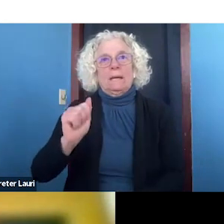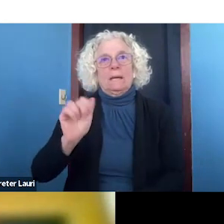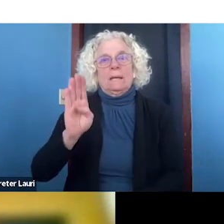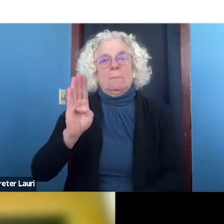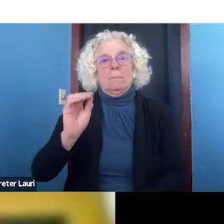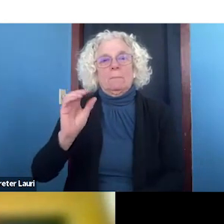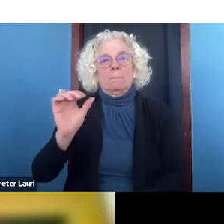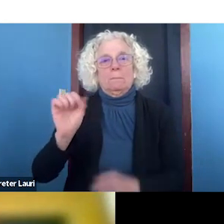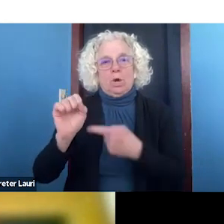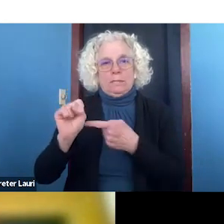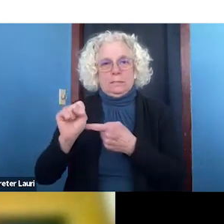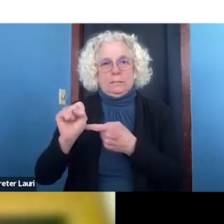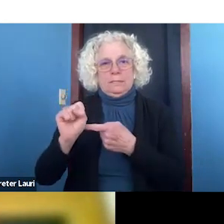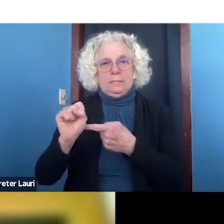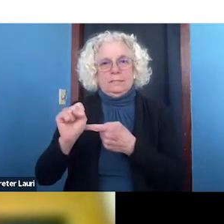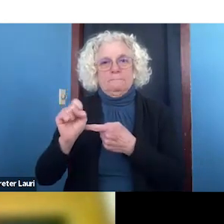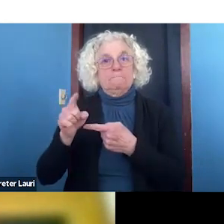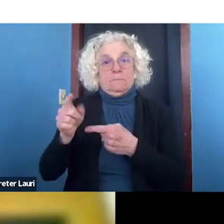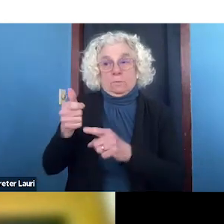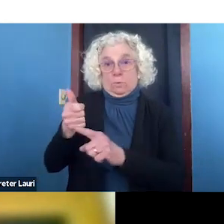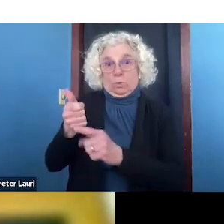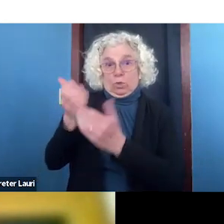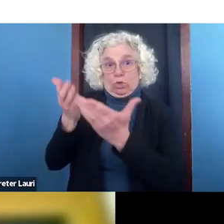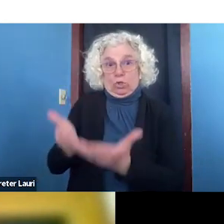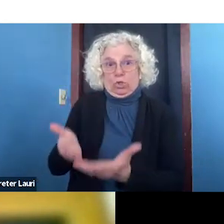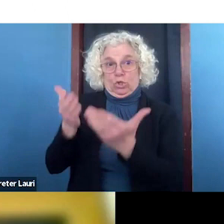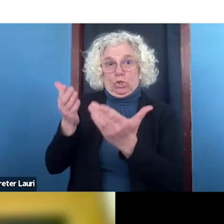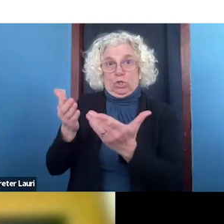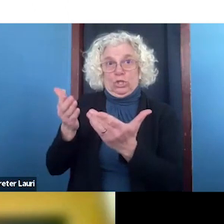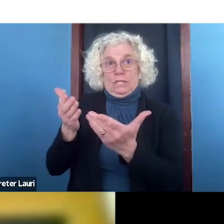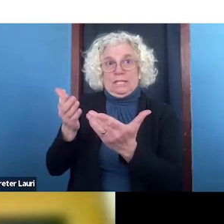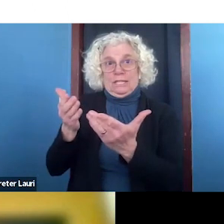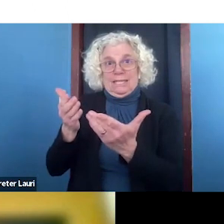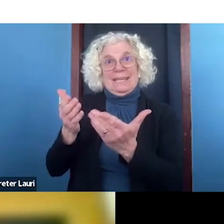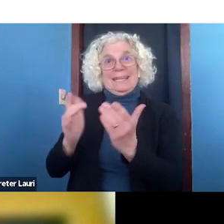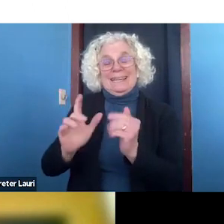and she is a distinguished Tax senior consultant